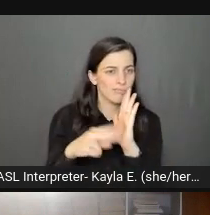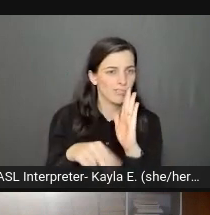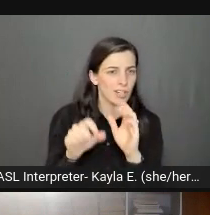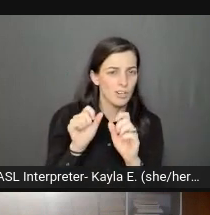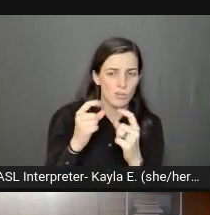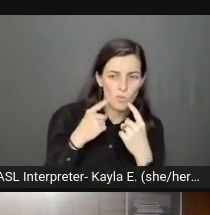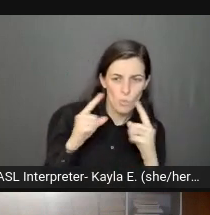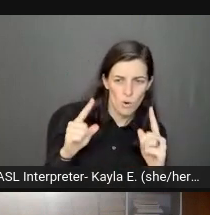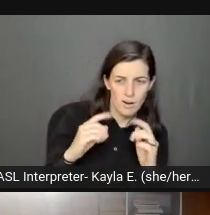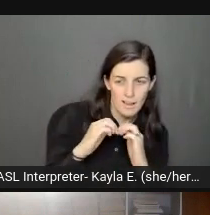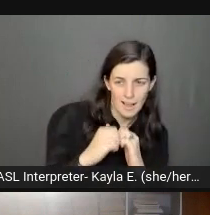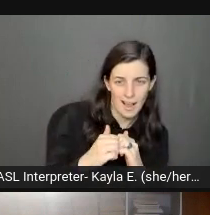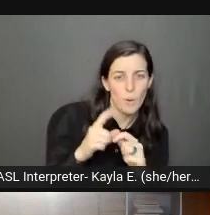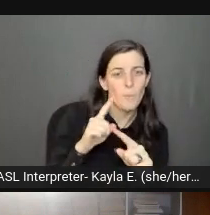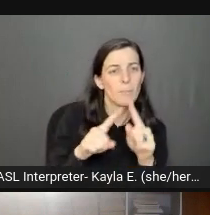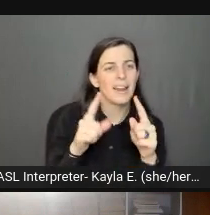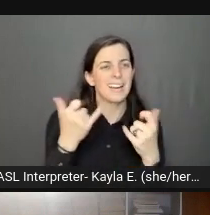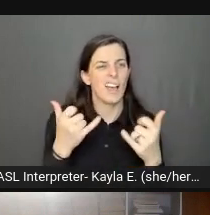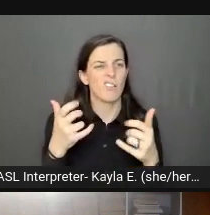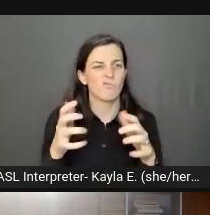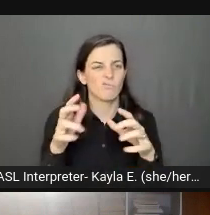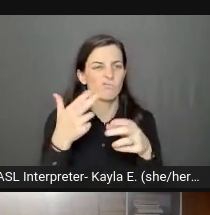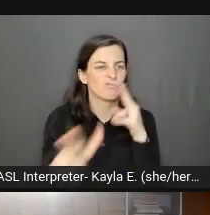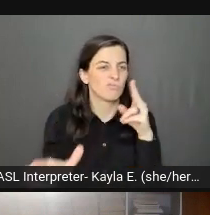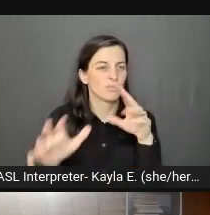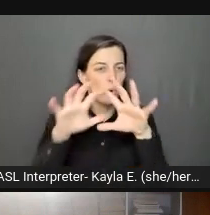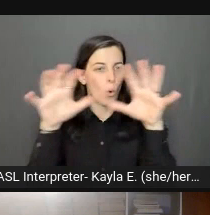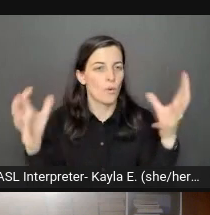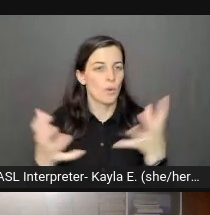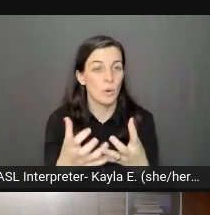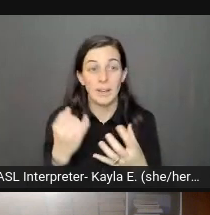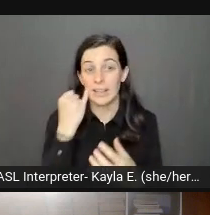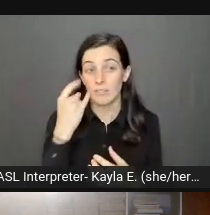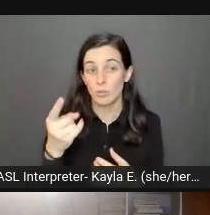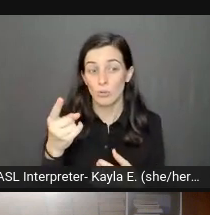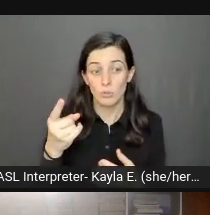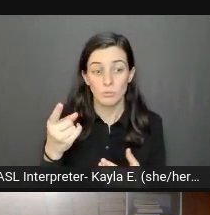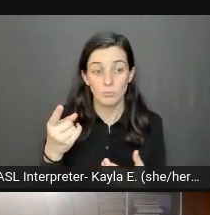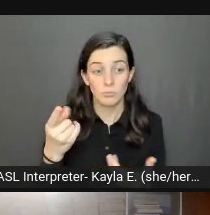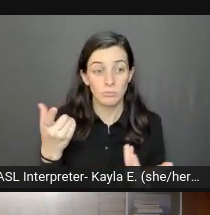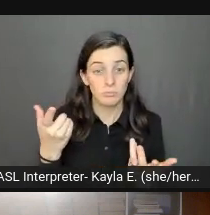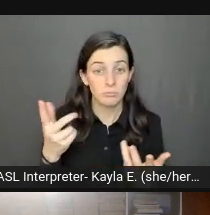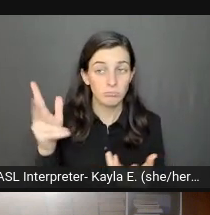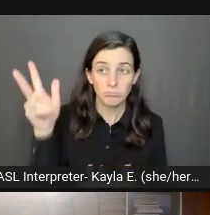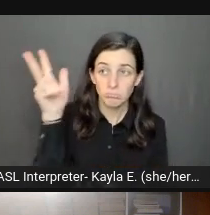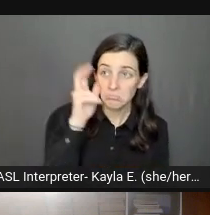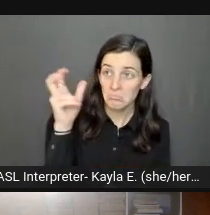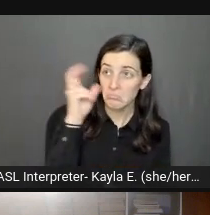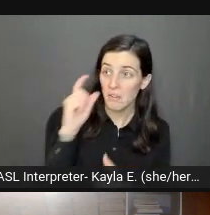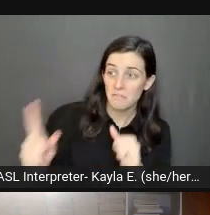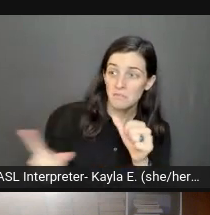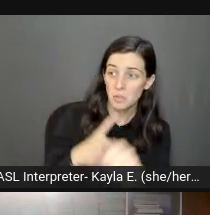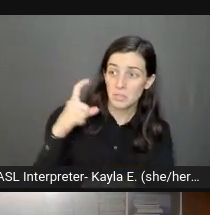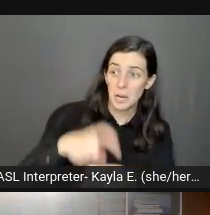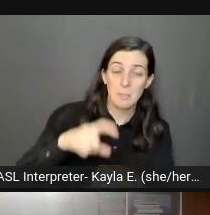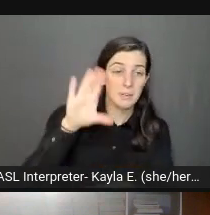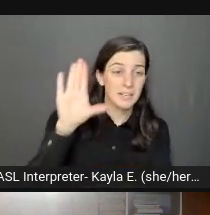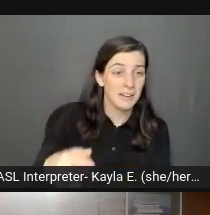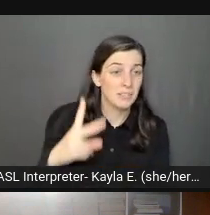but let's do a quick overview for those who are listening to this for the first time.